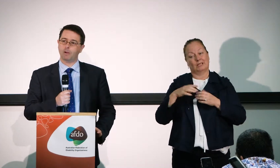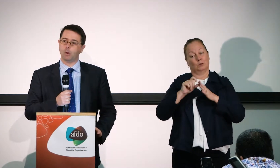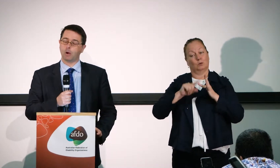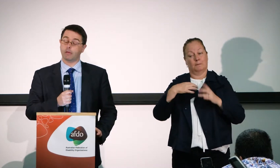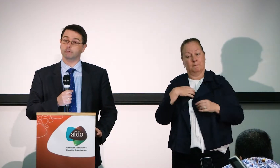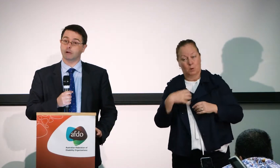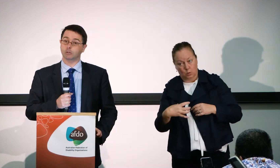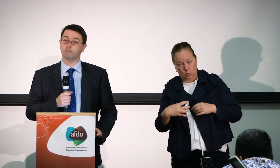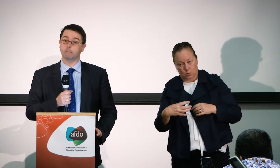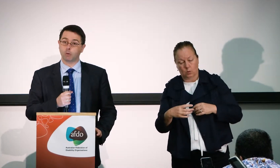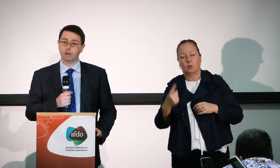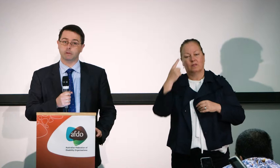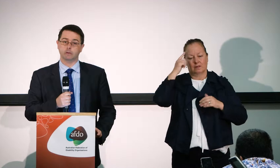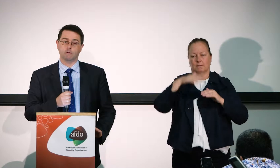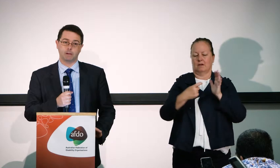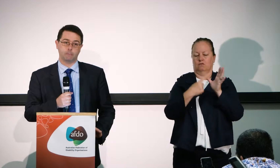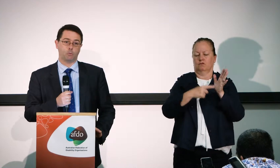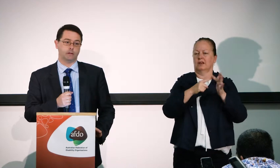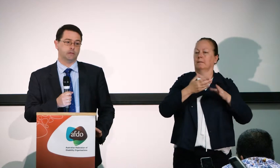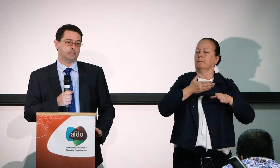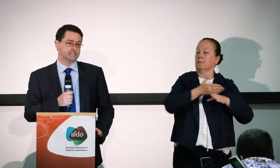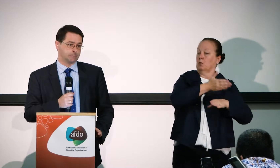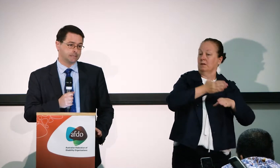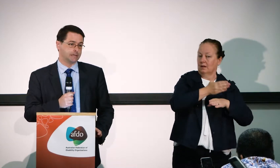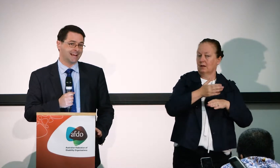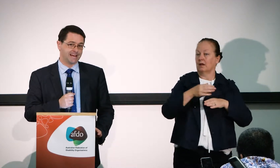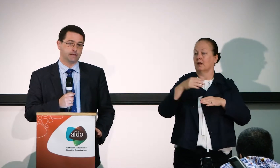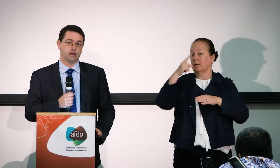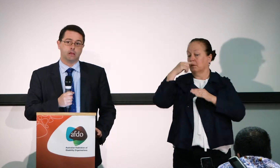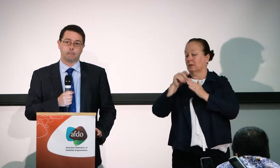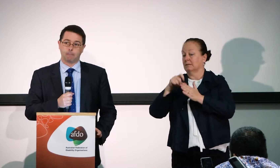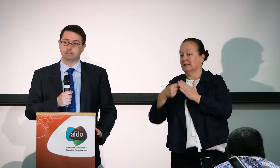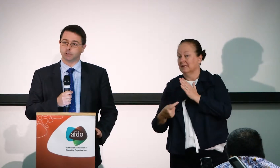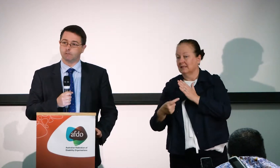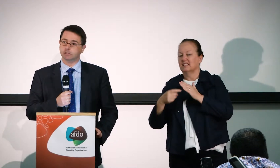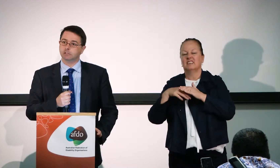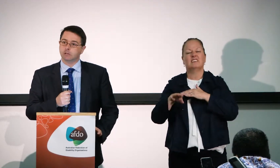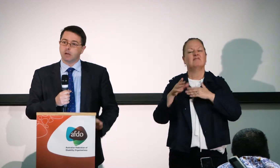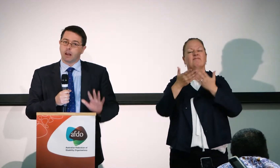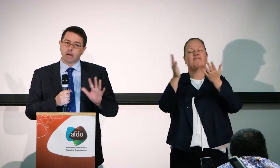is when we look at the rate of employment of people with disability in the public service